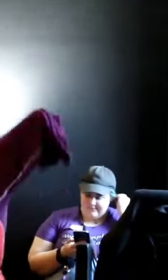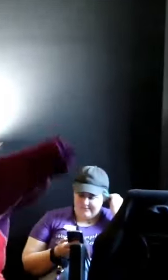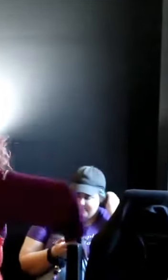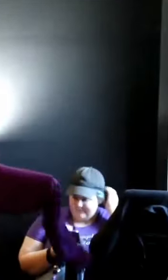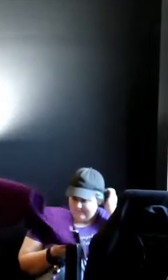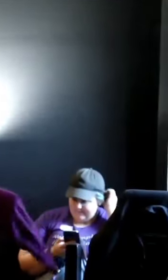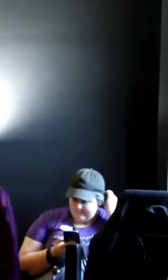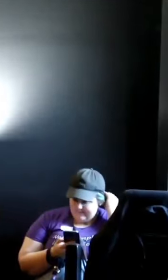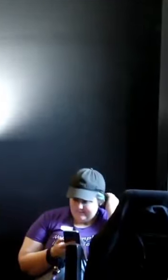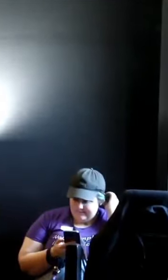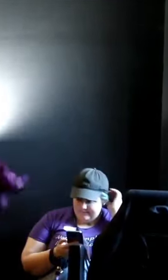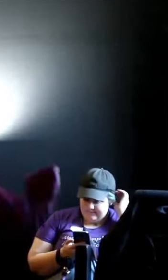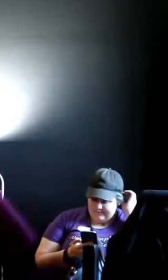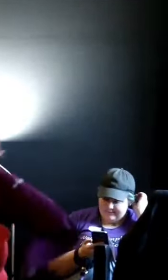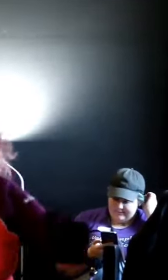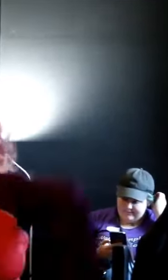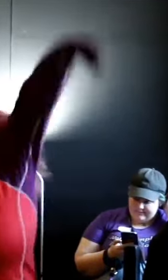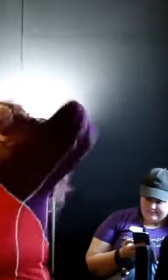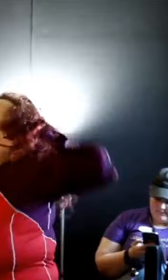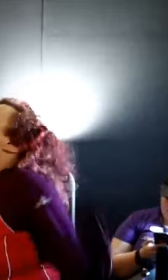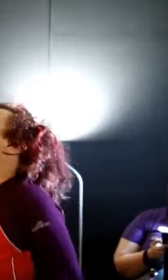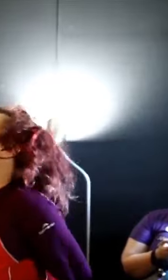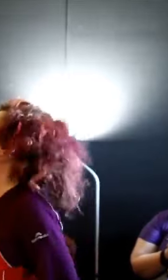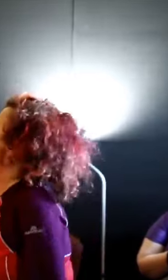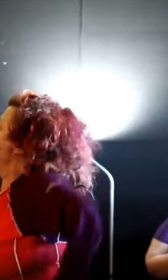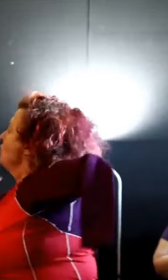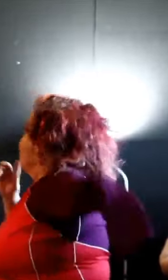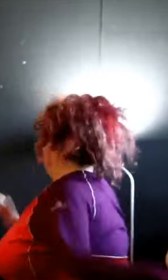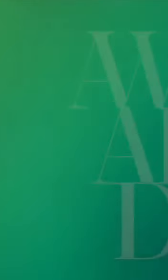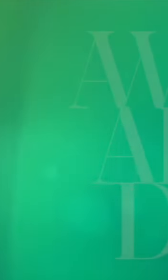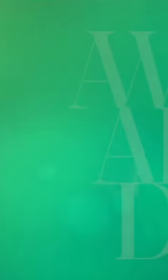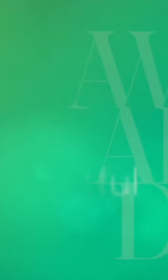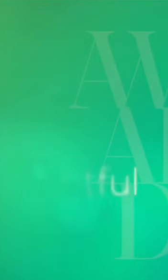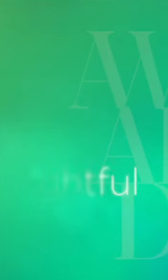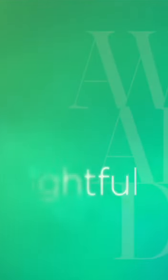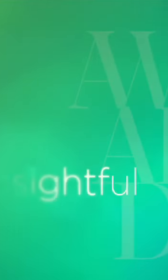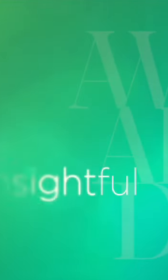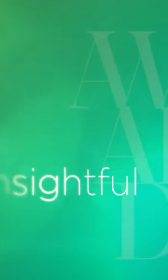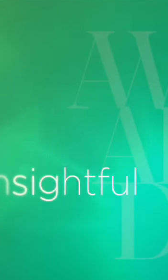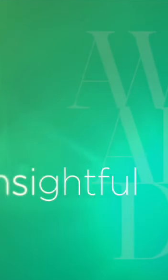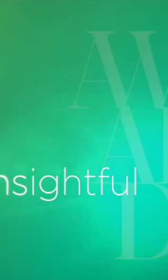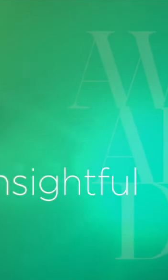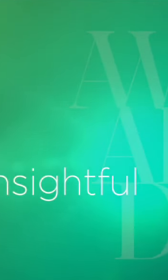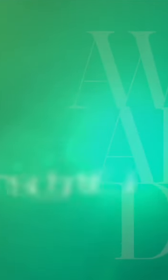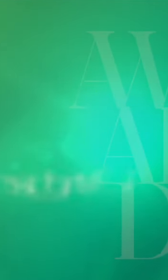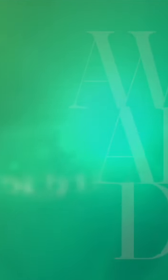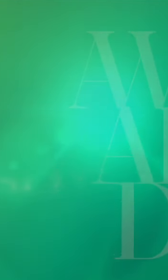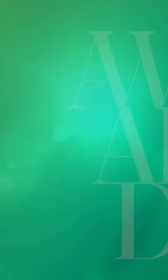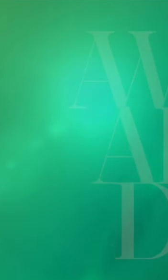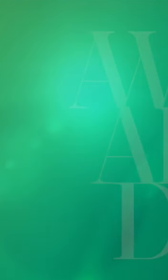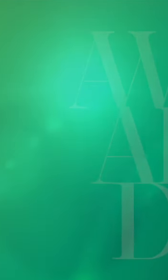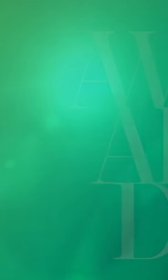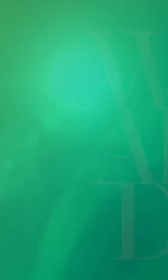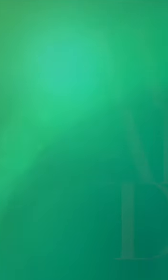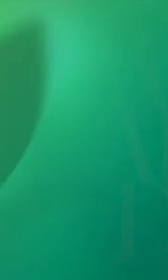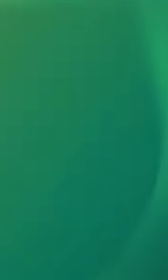She seeks all the joy that is to be had engaging with meaningful and weighty topics through a lens that is expansive and insightful but lets the light